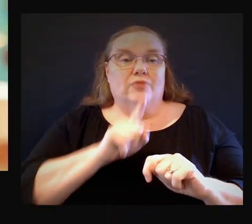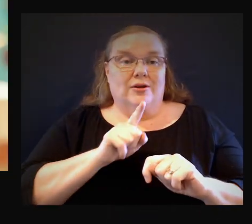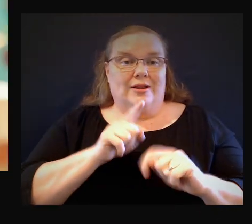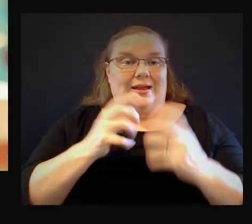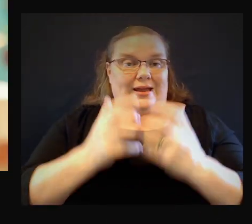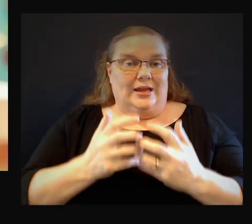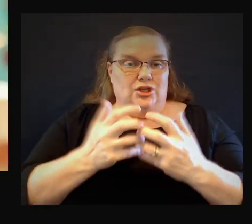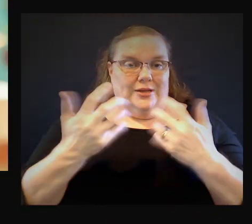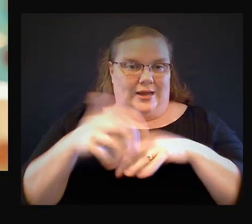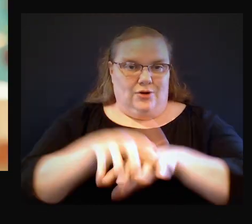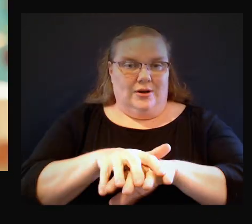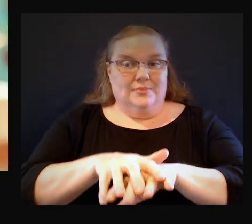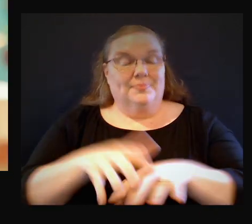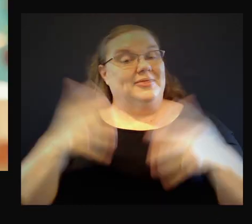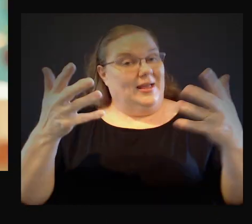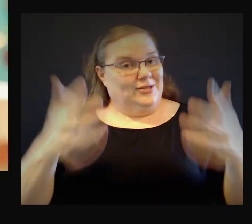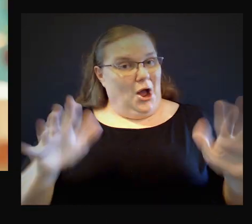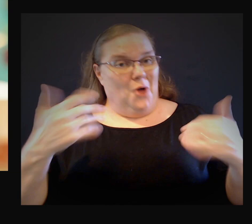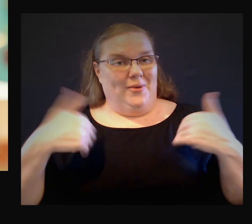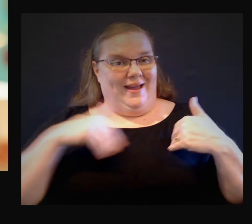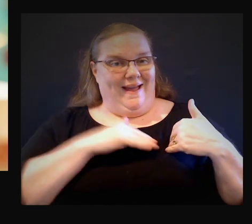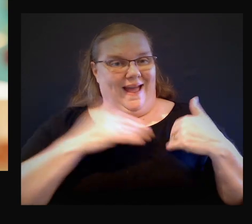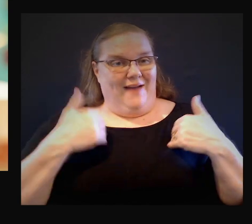Thanks for that, David. That's all we have for now. Thanks for watching.